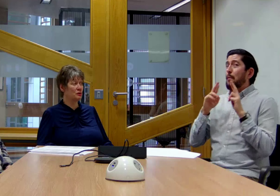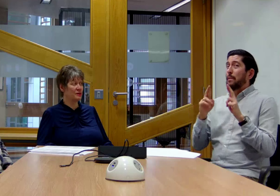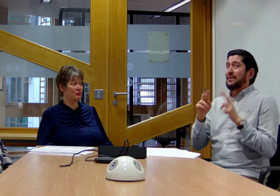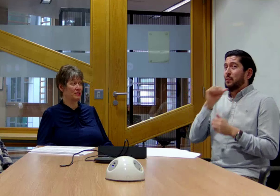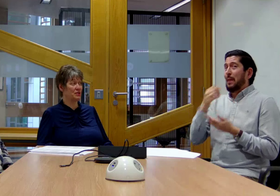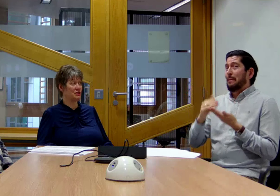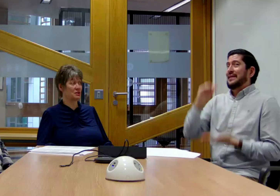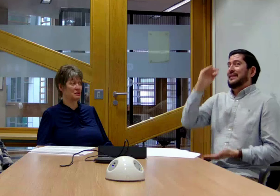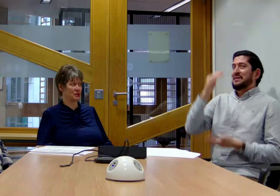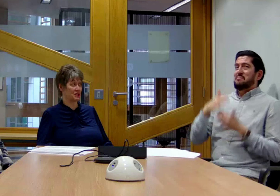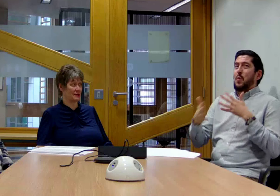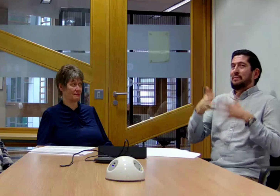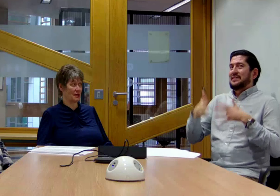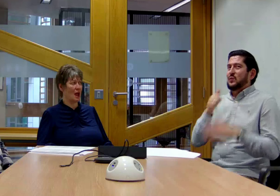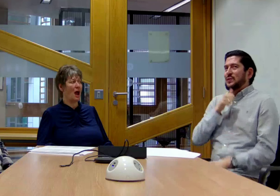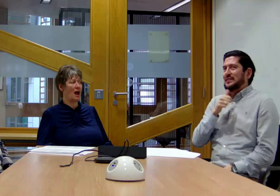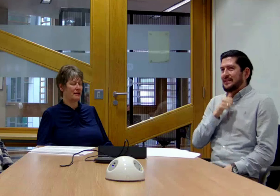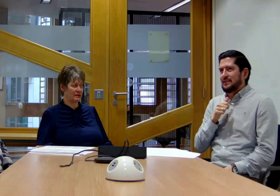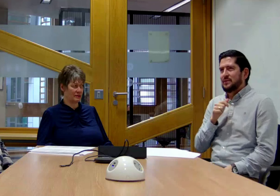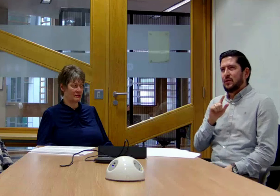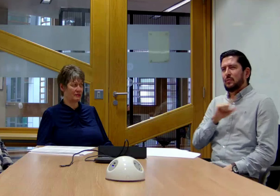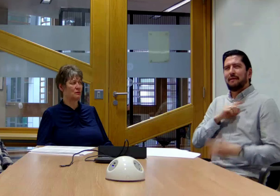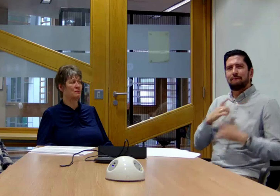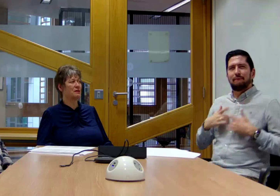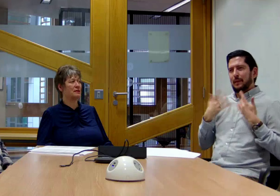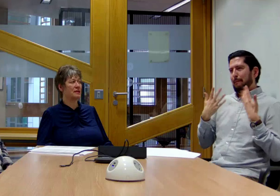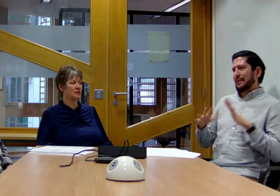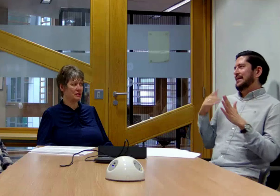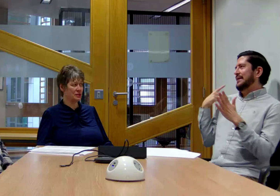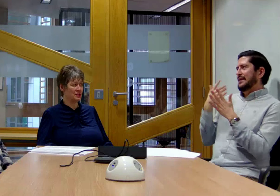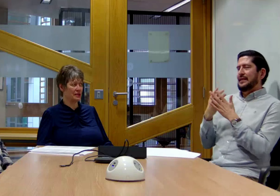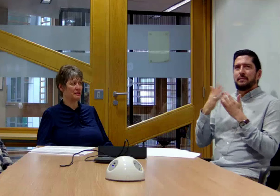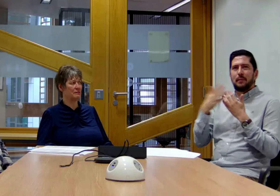point they were gathering the language data which will be released this summertime.